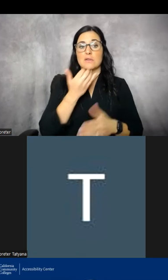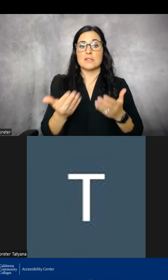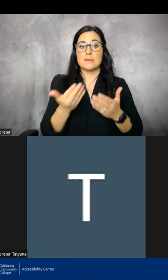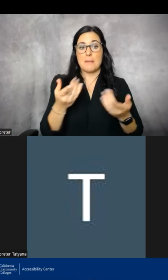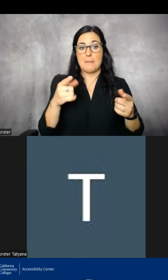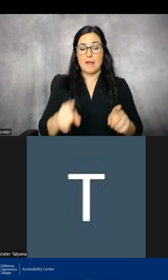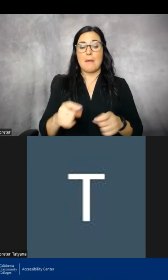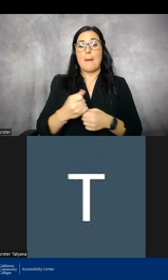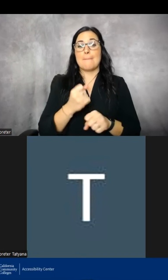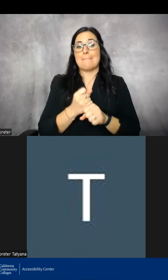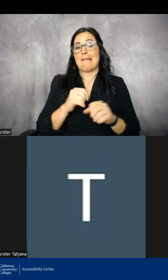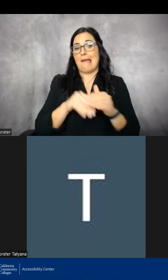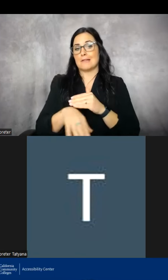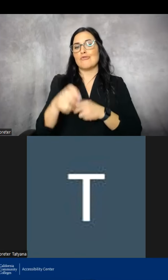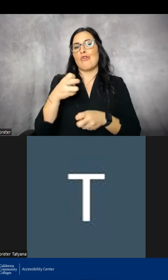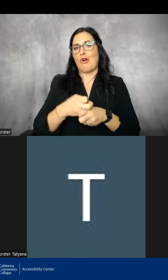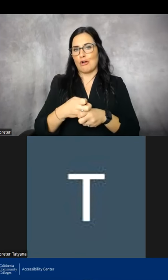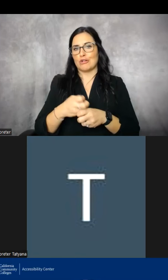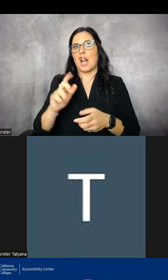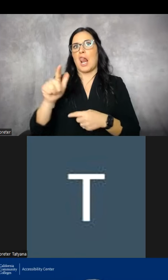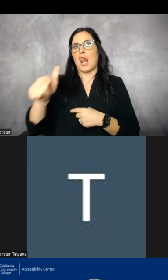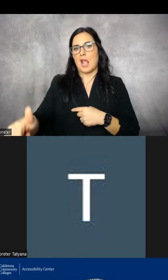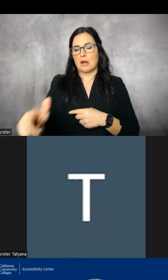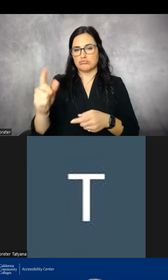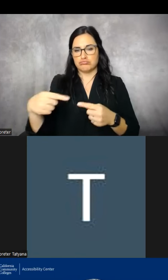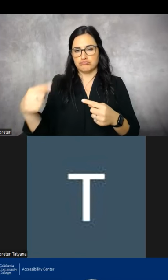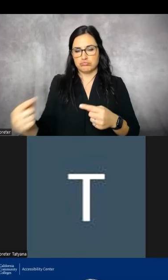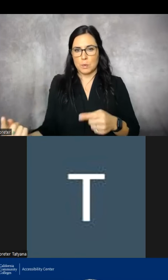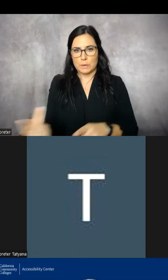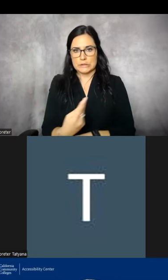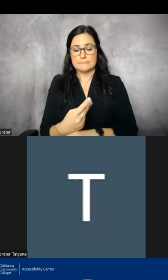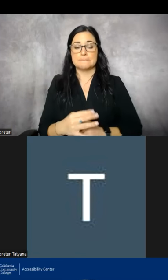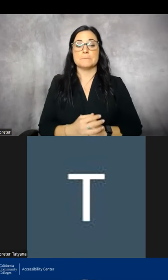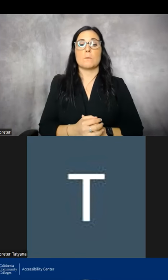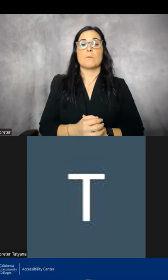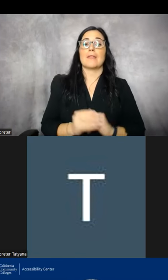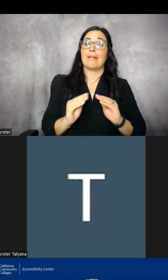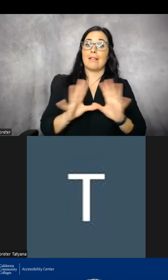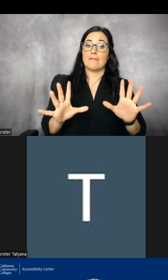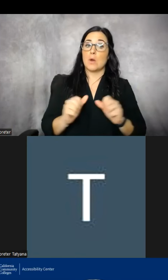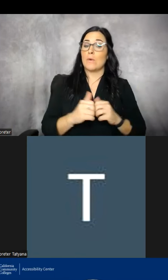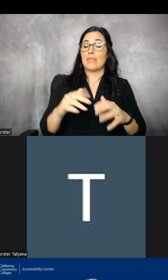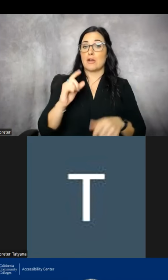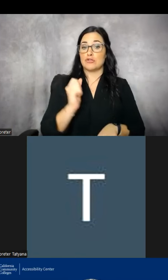making access a harder engrossed. And to clarify, without correct setting assistive technology may